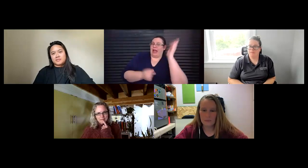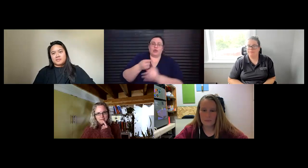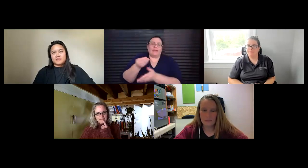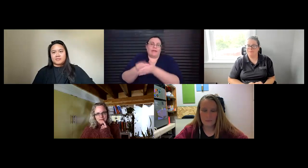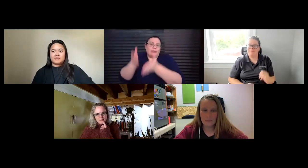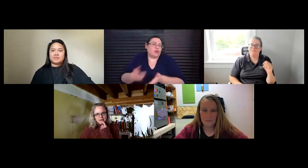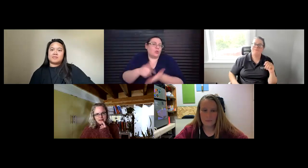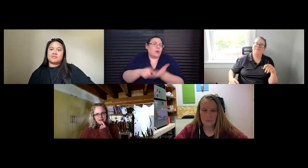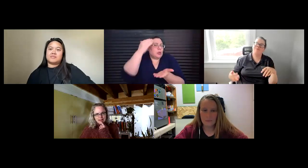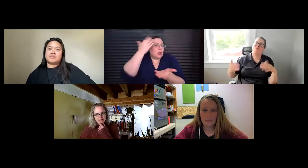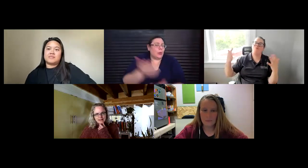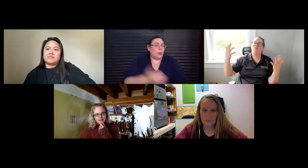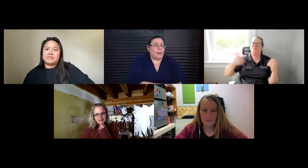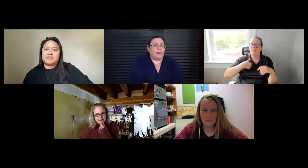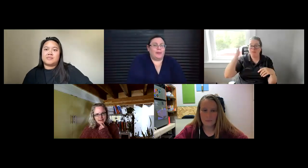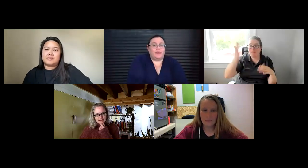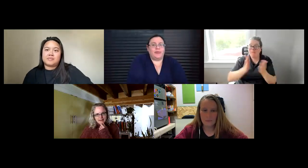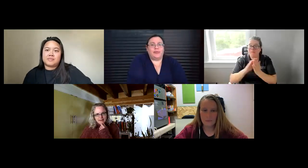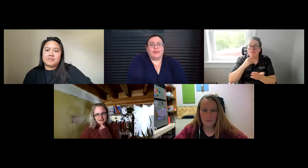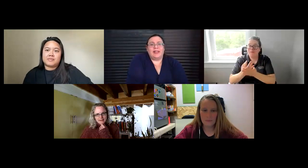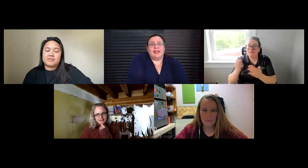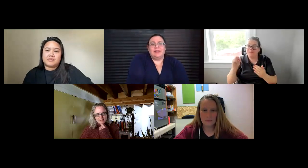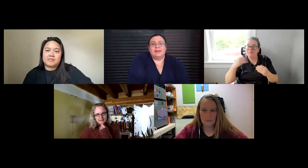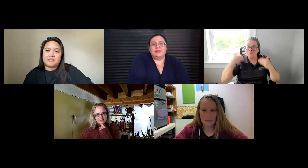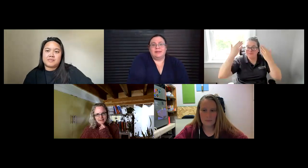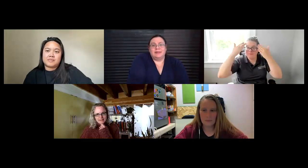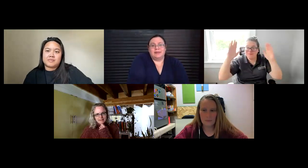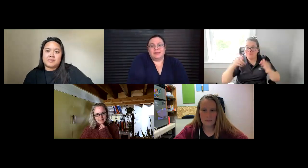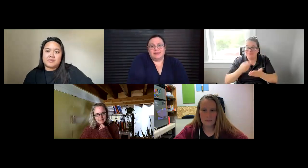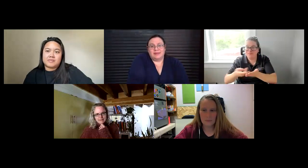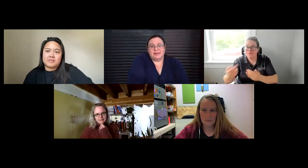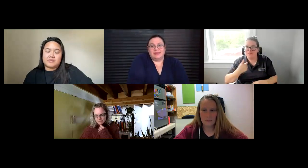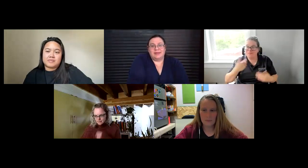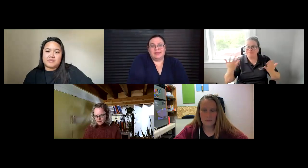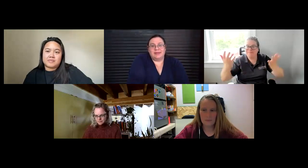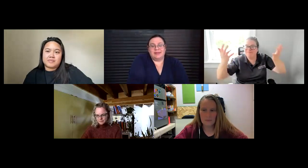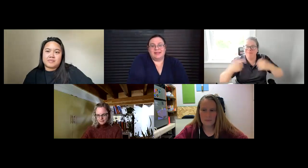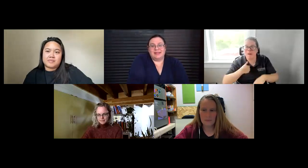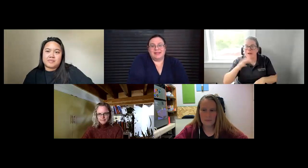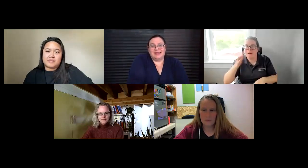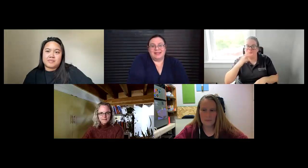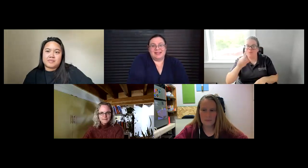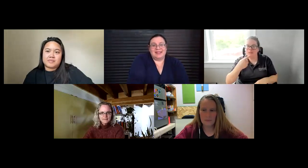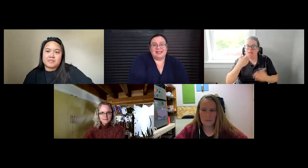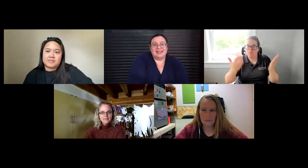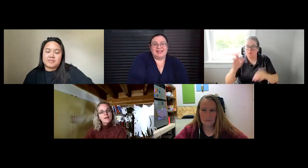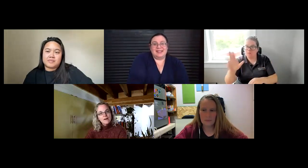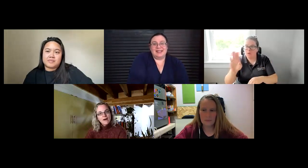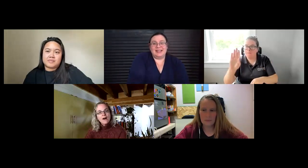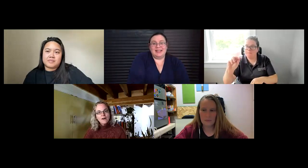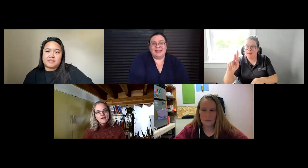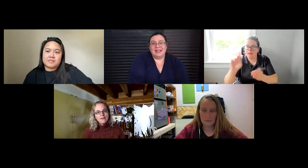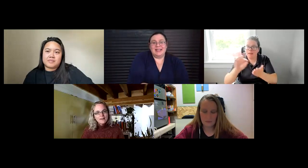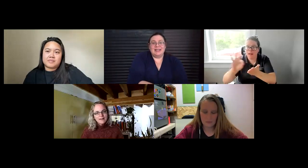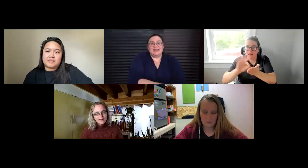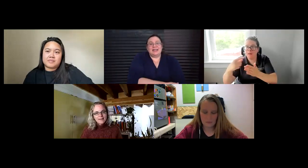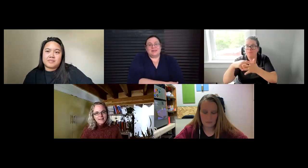Well, I didn't ask for funding so I'm not sure to be honest.